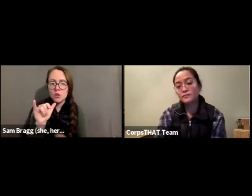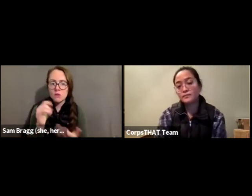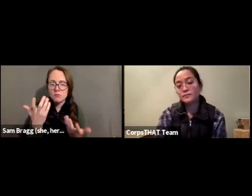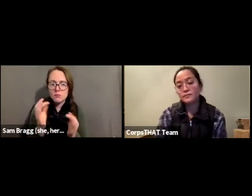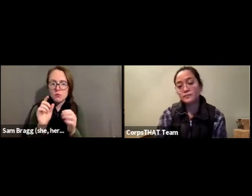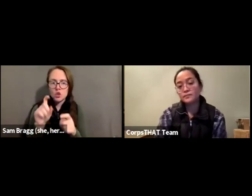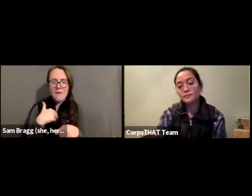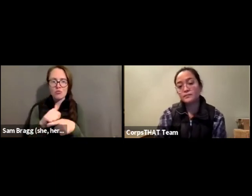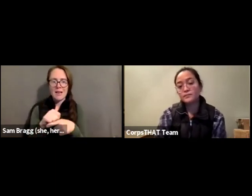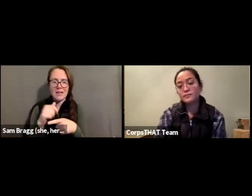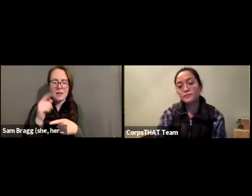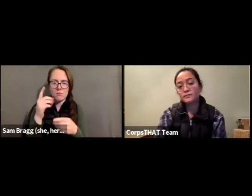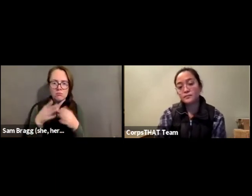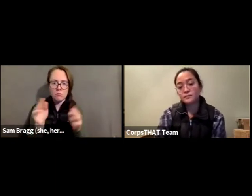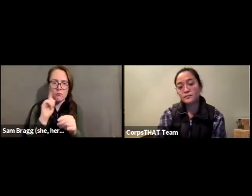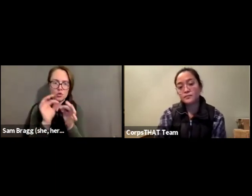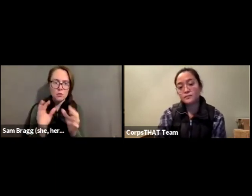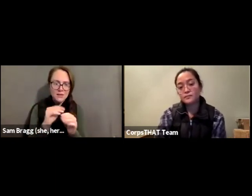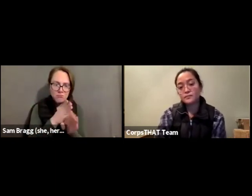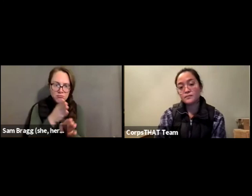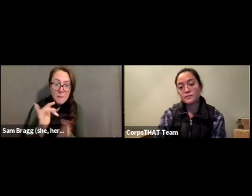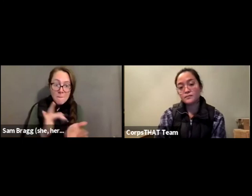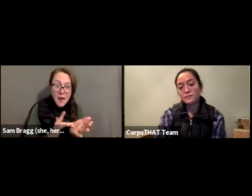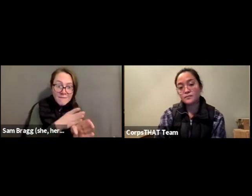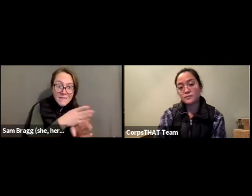that's something that would be wonderful to have I’m sure we might have that somewhere